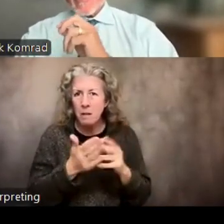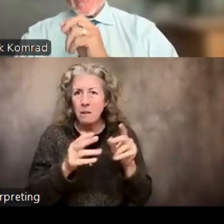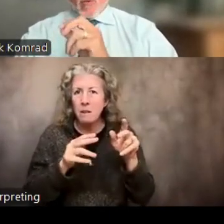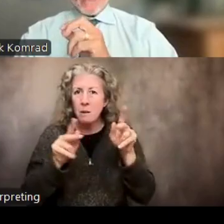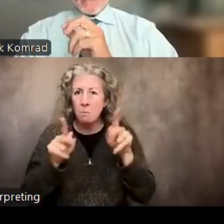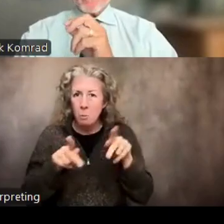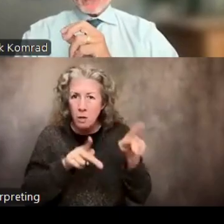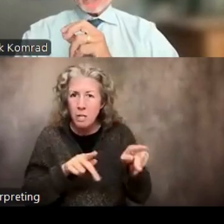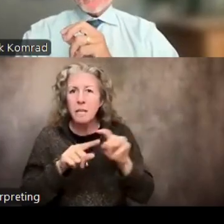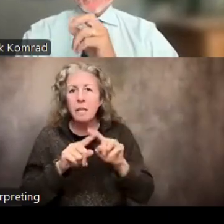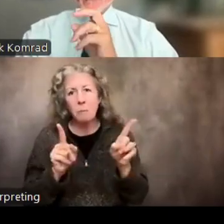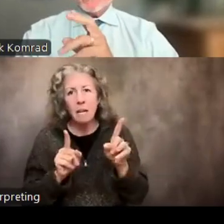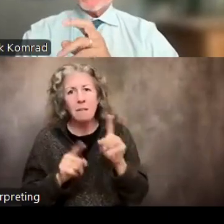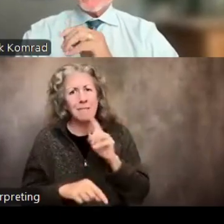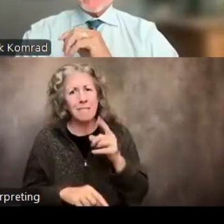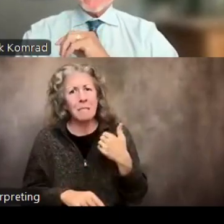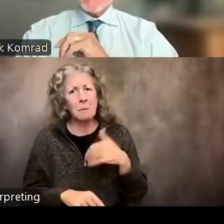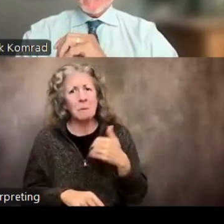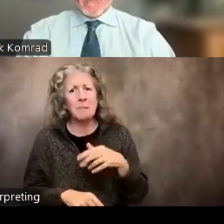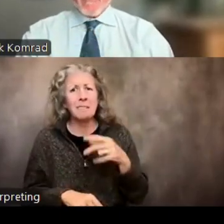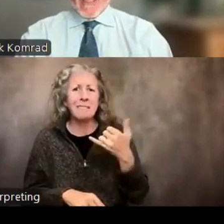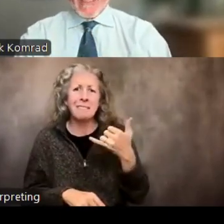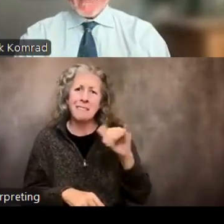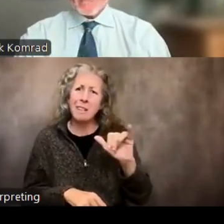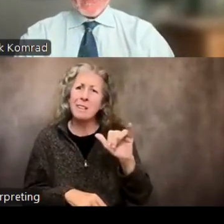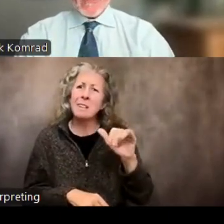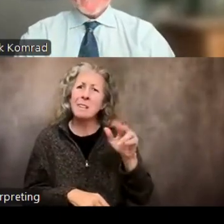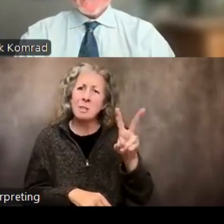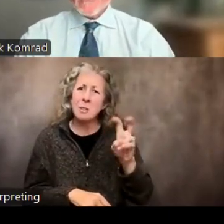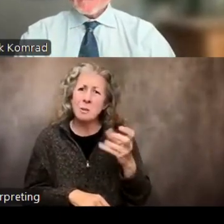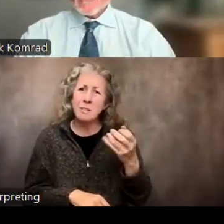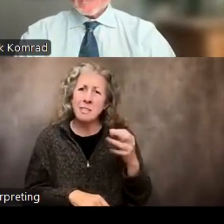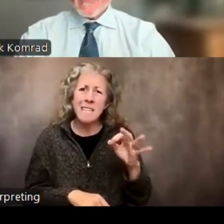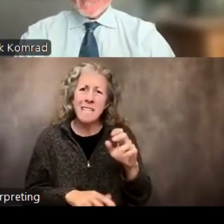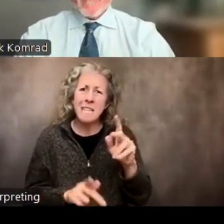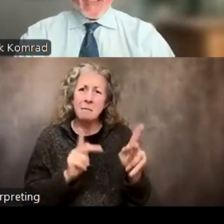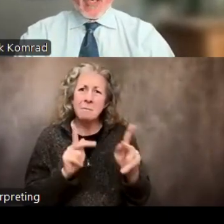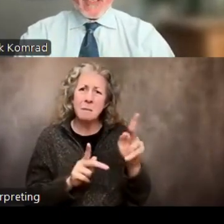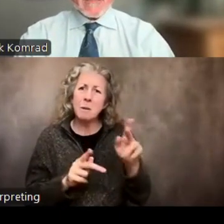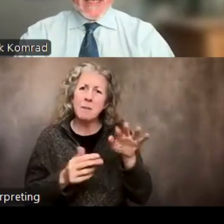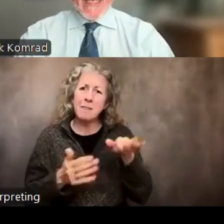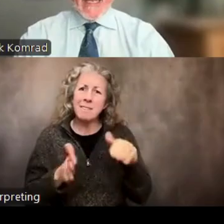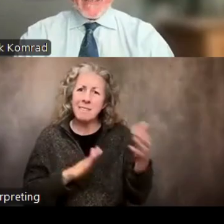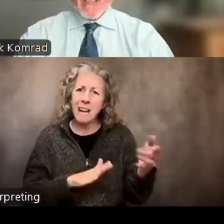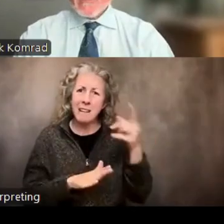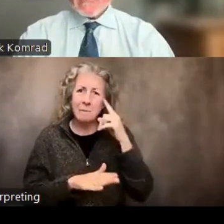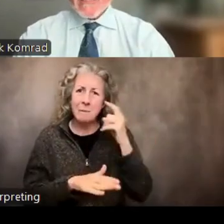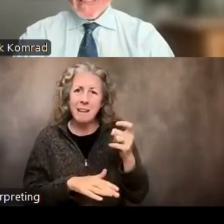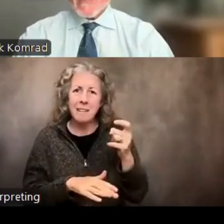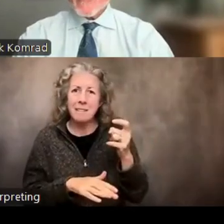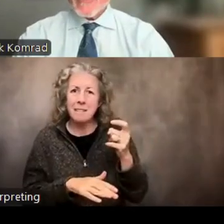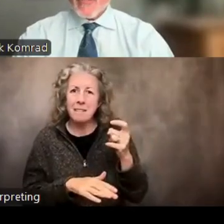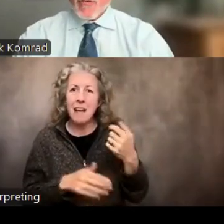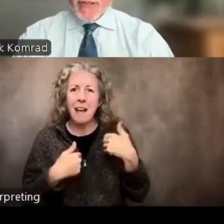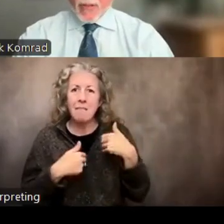really quite remarkable, that 219 people had their lives terminated because they had psychiatric disorders that were